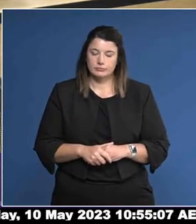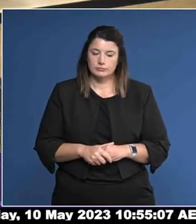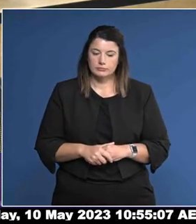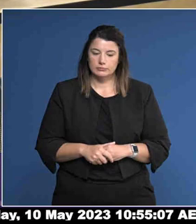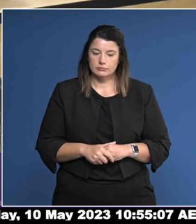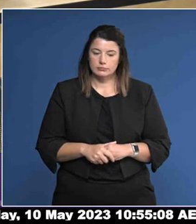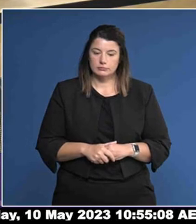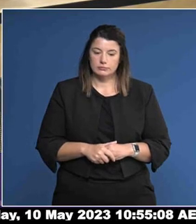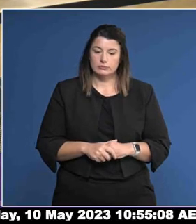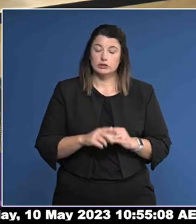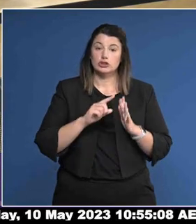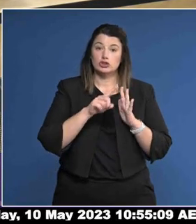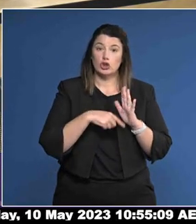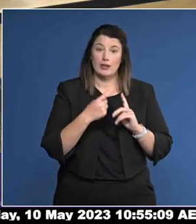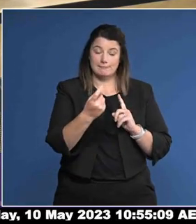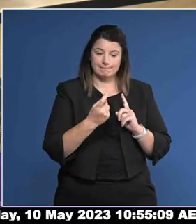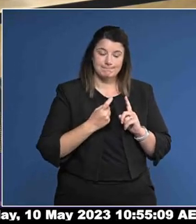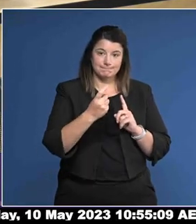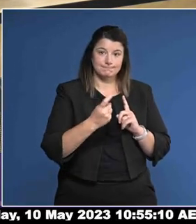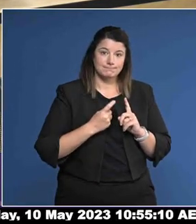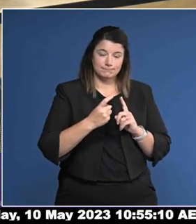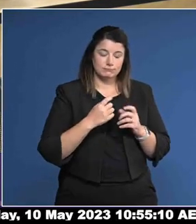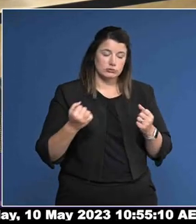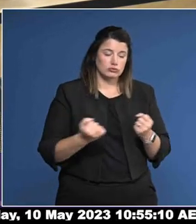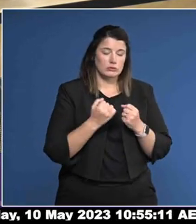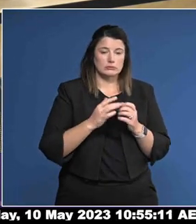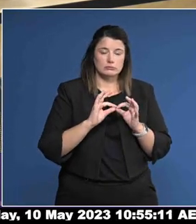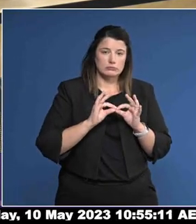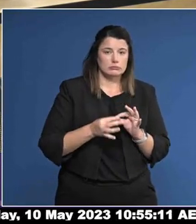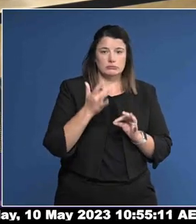Jonathon has been coming in a strong urine smell in his hair.